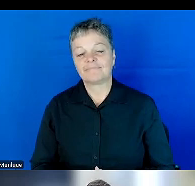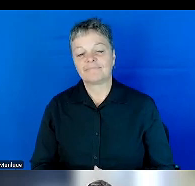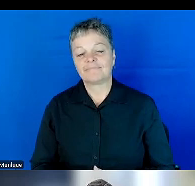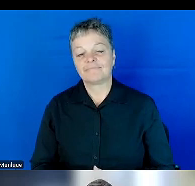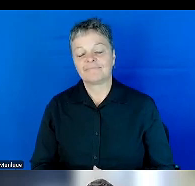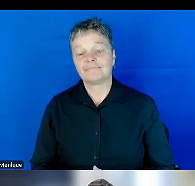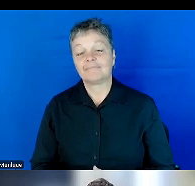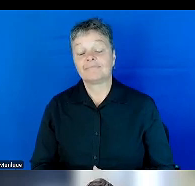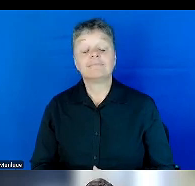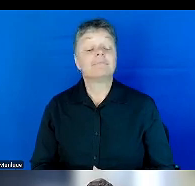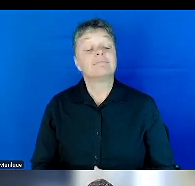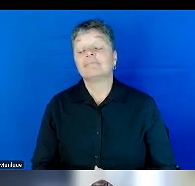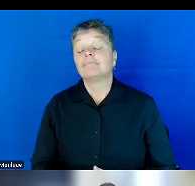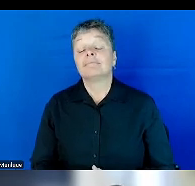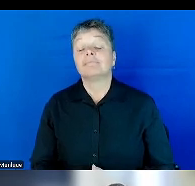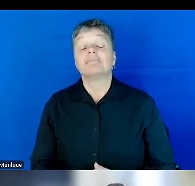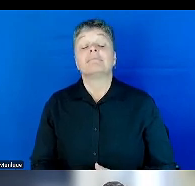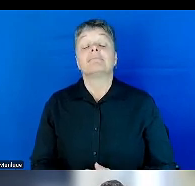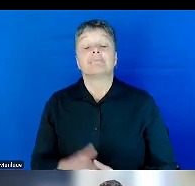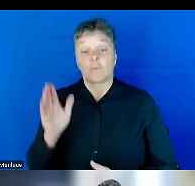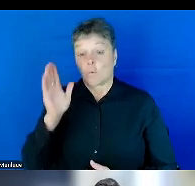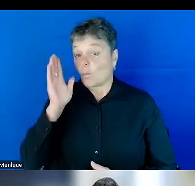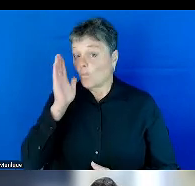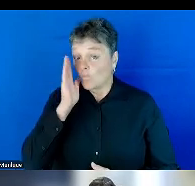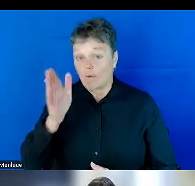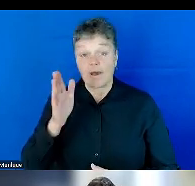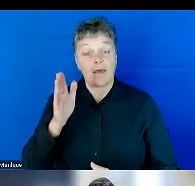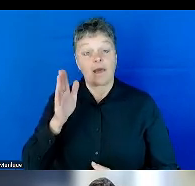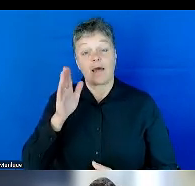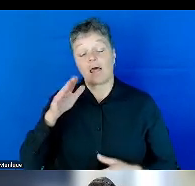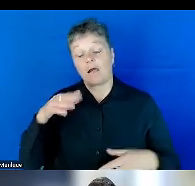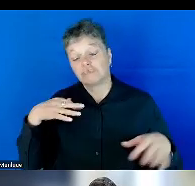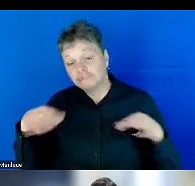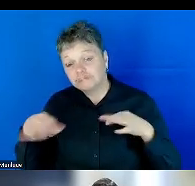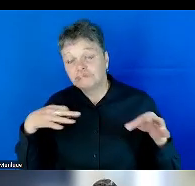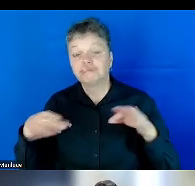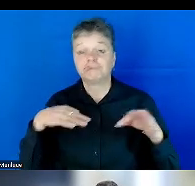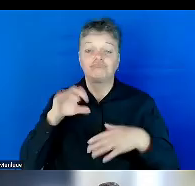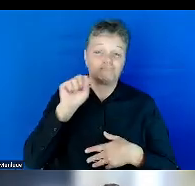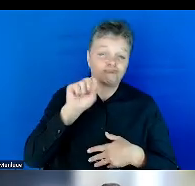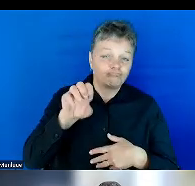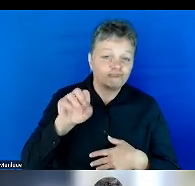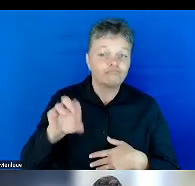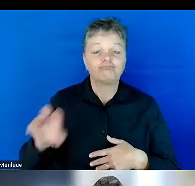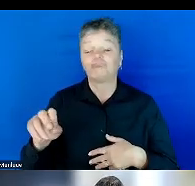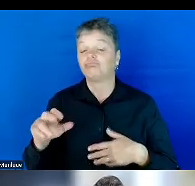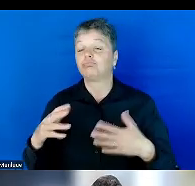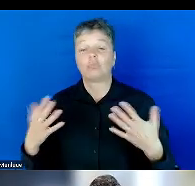So what we're going to be talking about uh throughout this session is essentially giving you